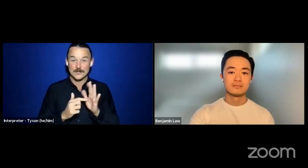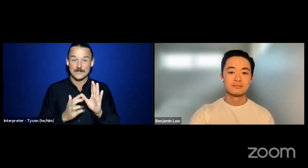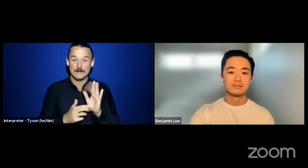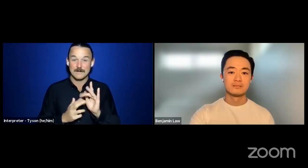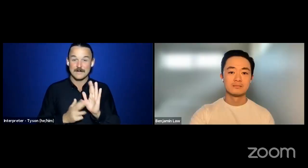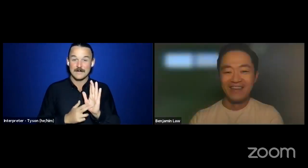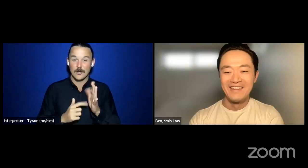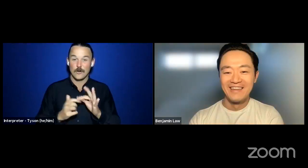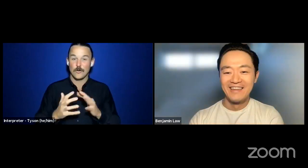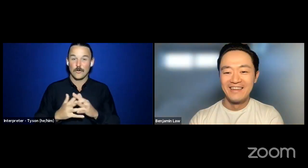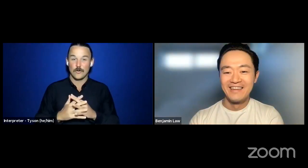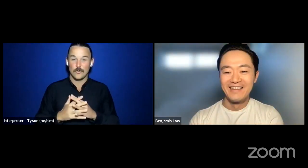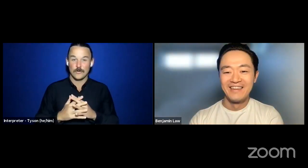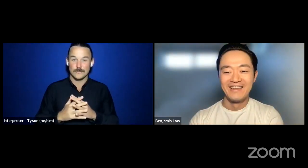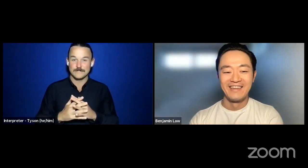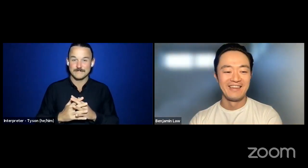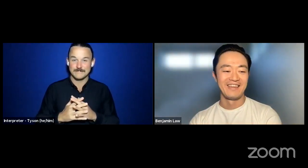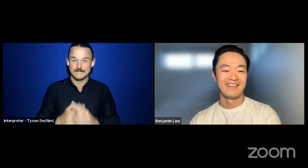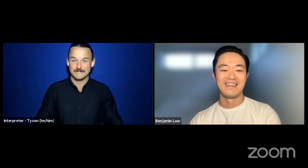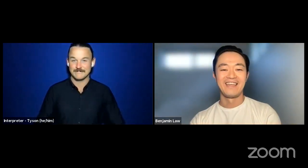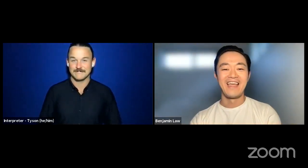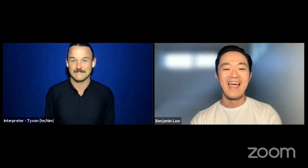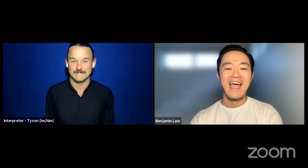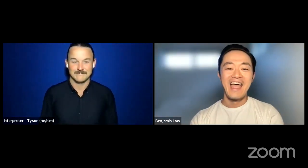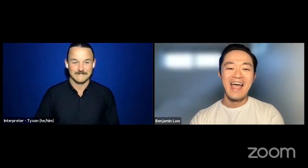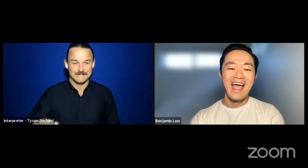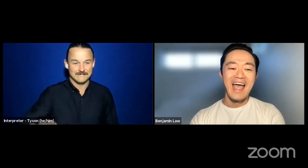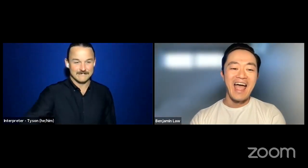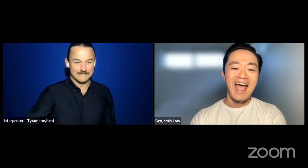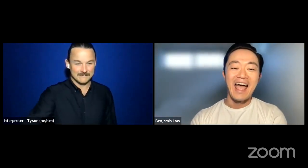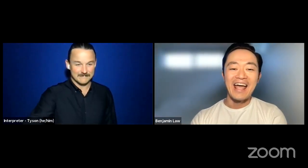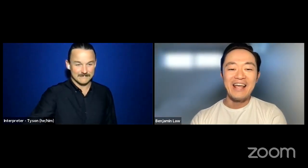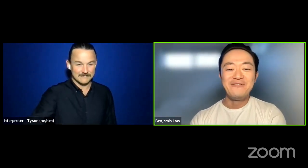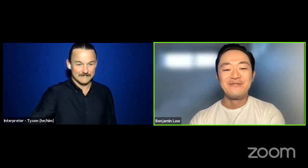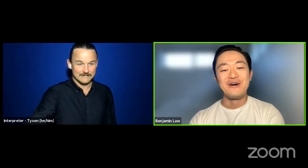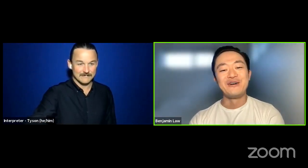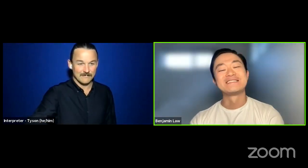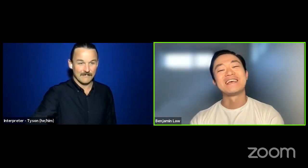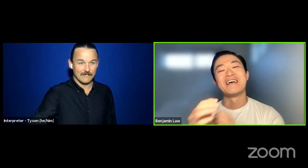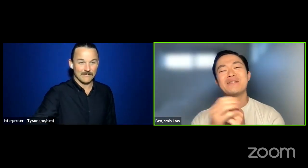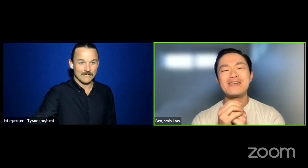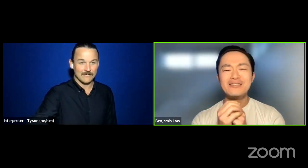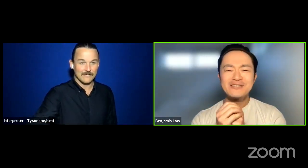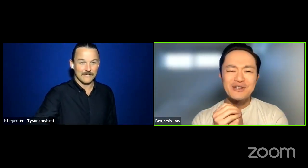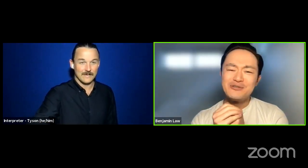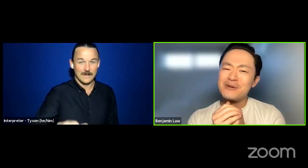demand, our keynote speaker is Benjamin law. law.